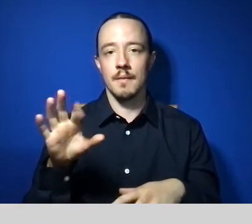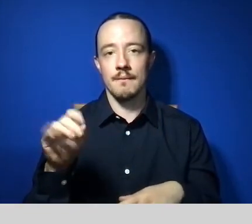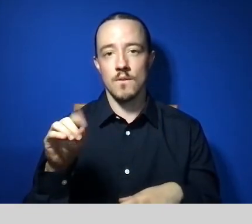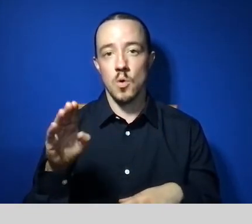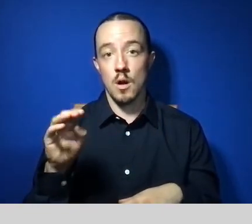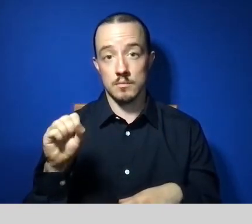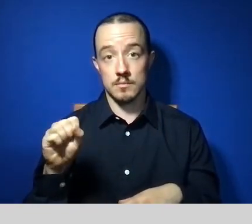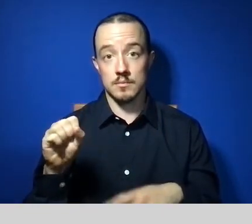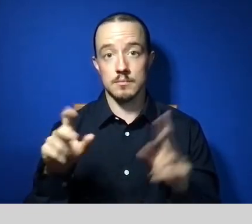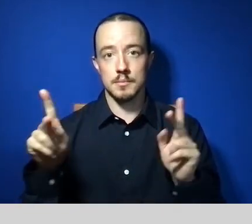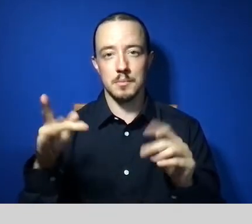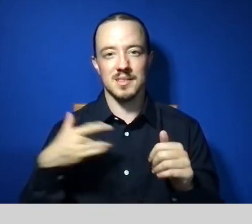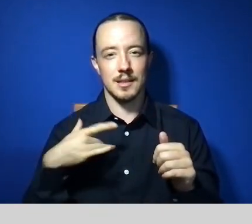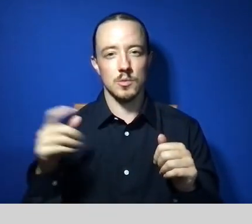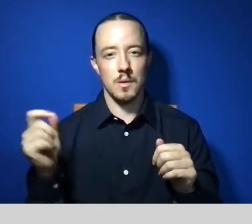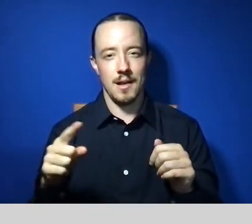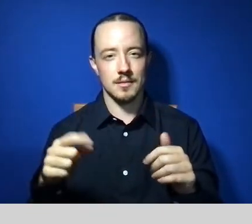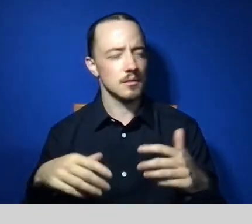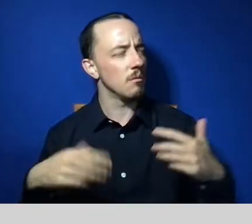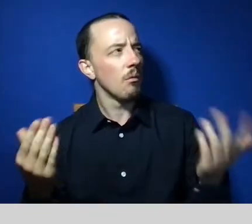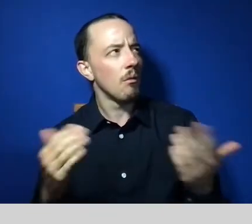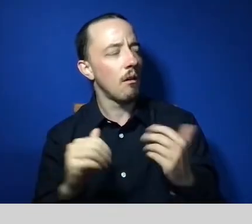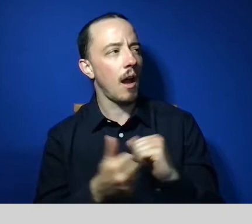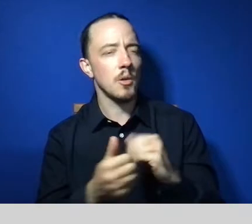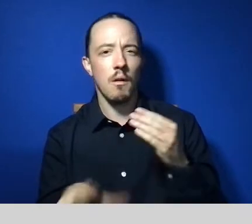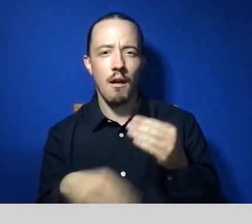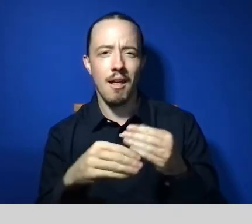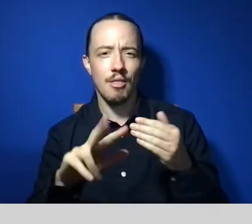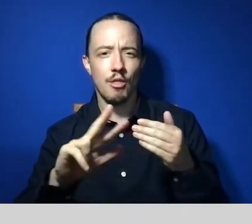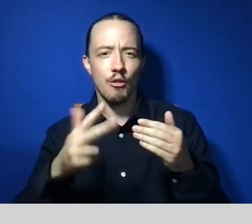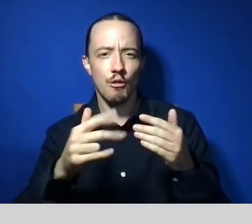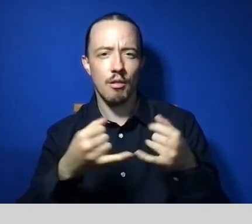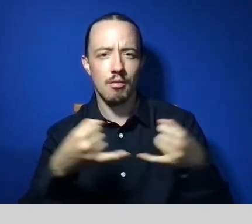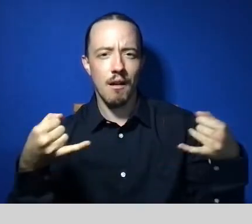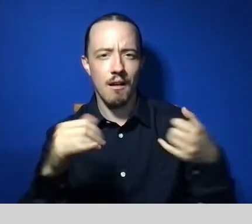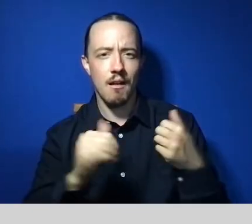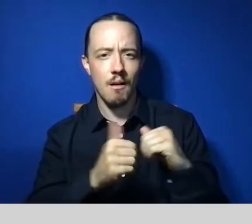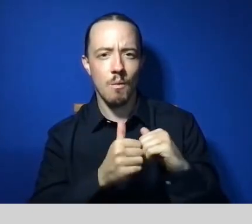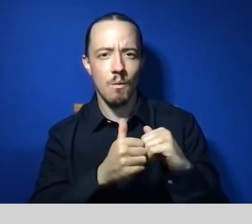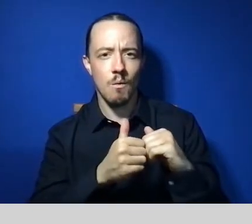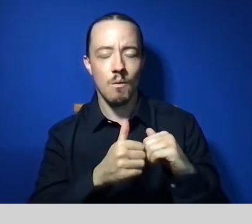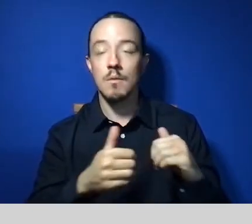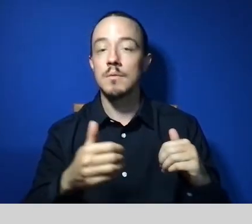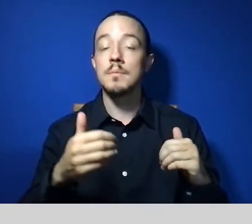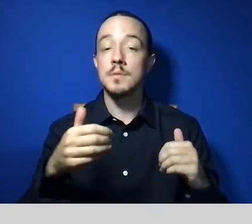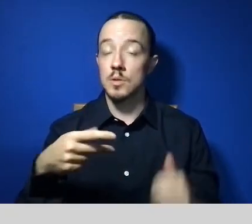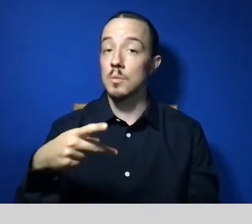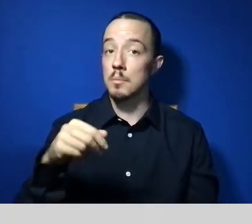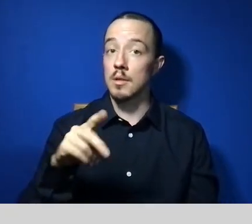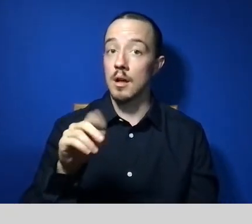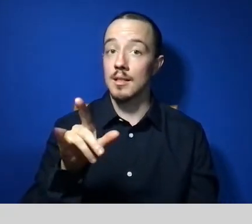on the forums for this is well, how do I extend this to three lines? So, you know Plotly